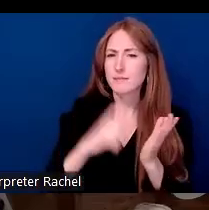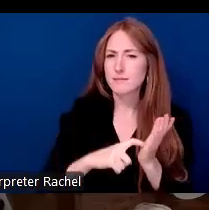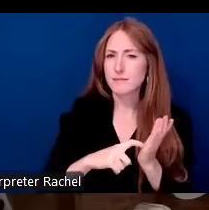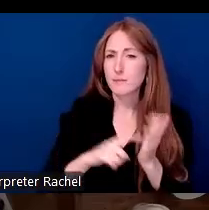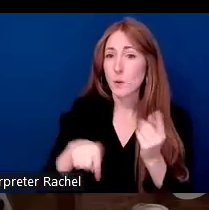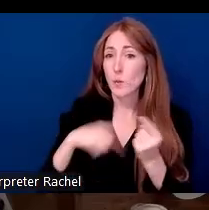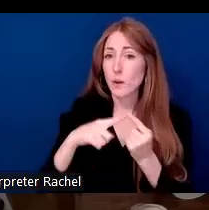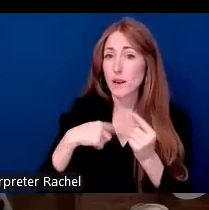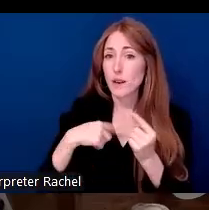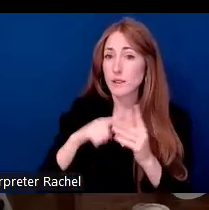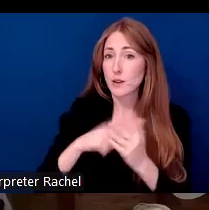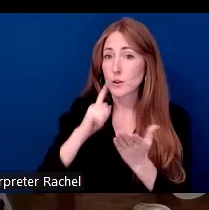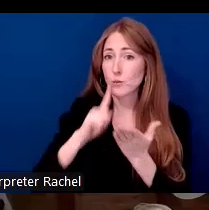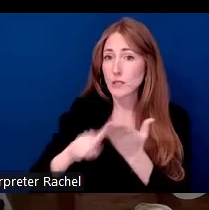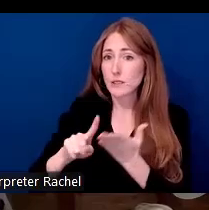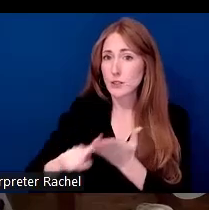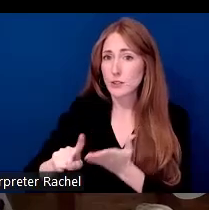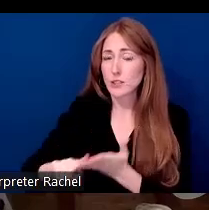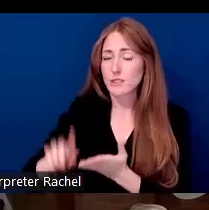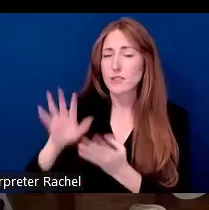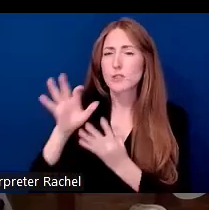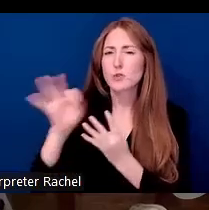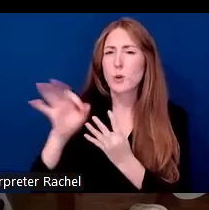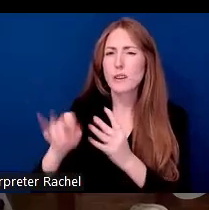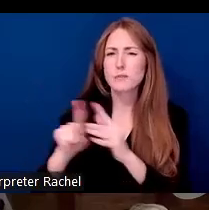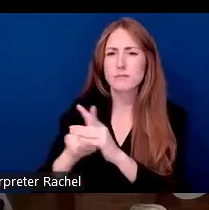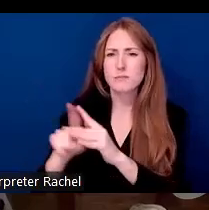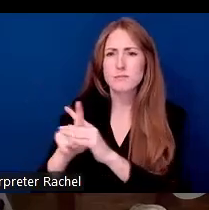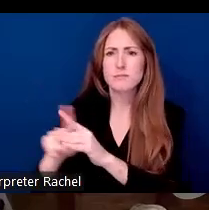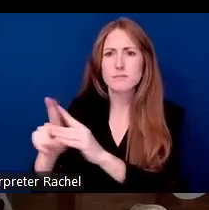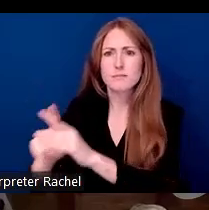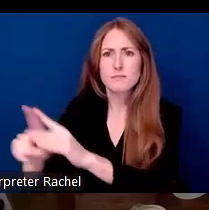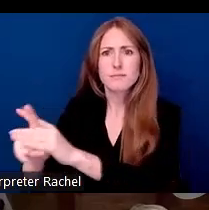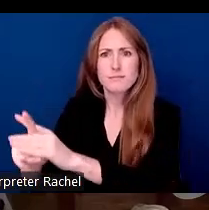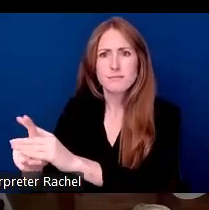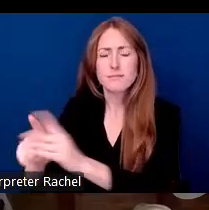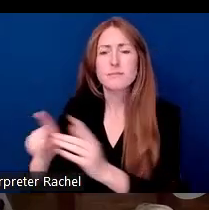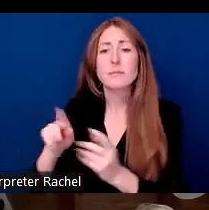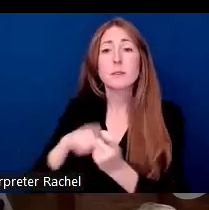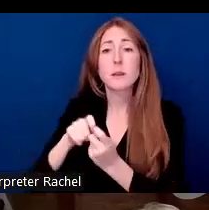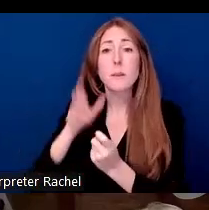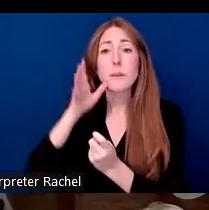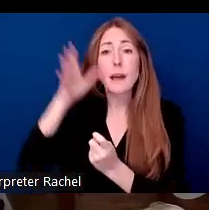particularly from parent researchers who called for choices to be driven by parents and not by